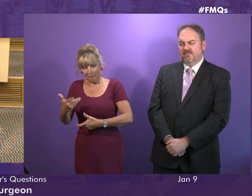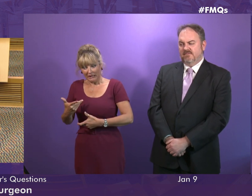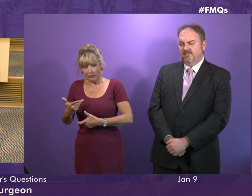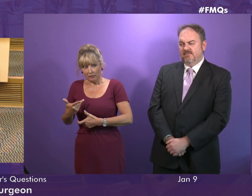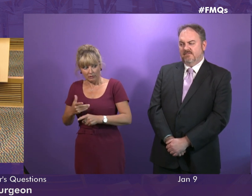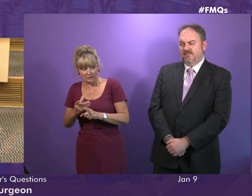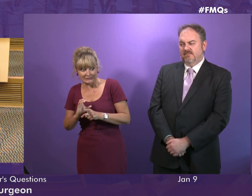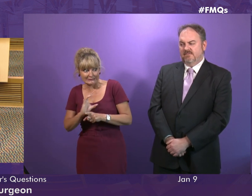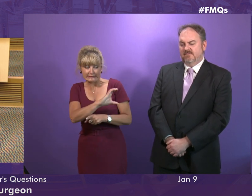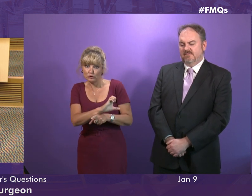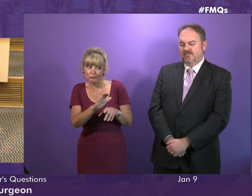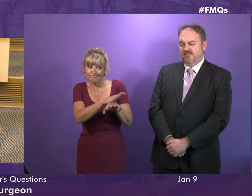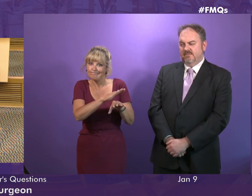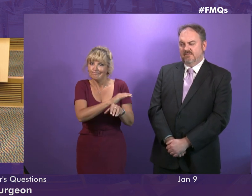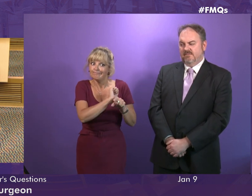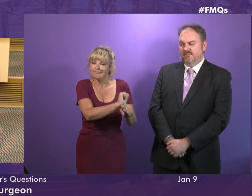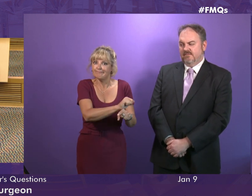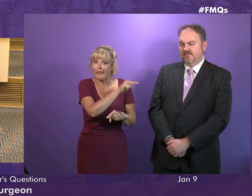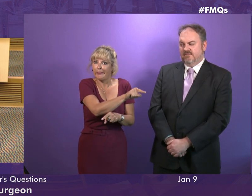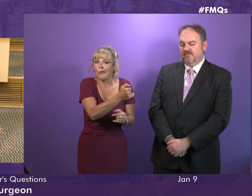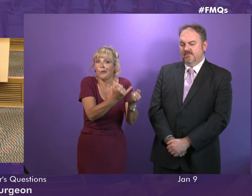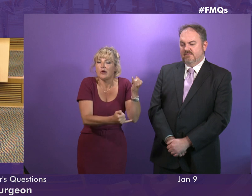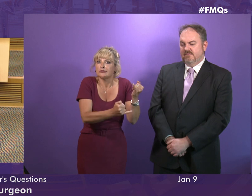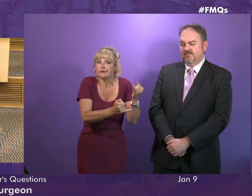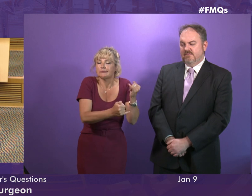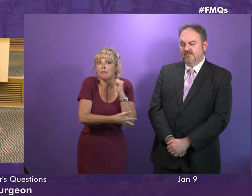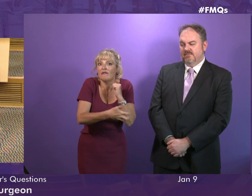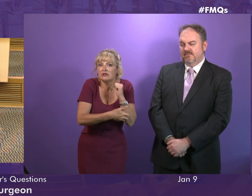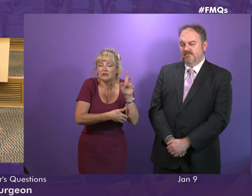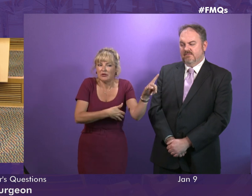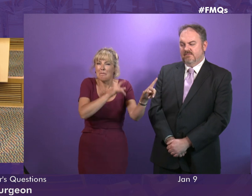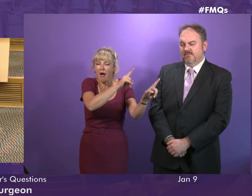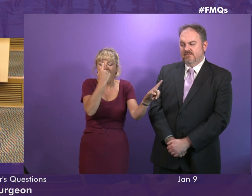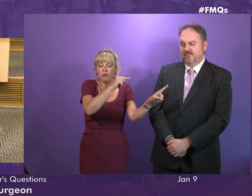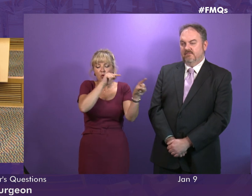What is the equivalent figure in Tory-run England? I do not know whether Alexander Stewart